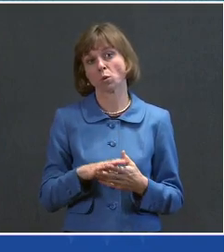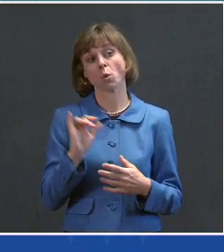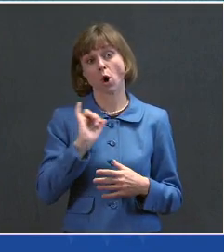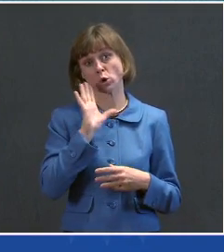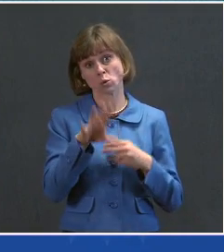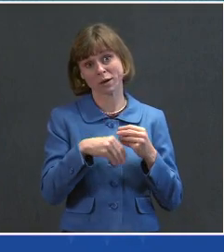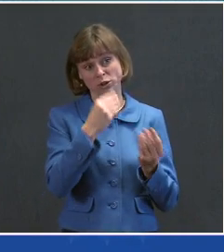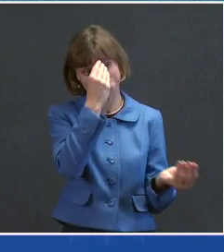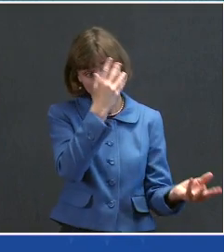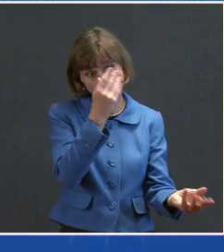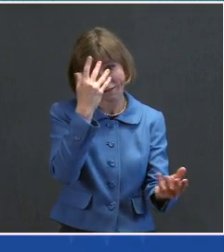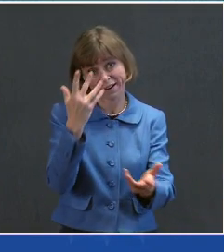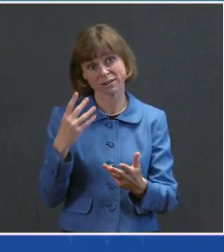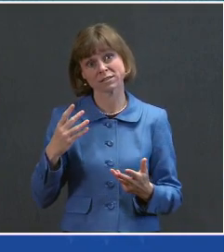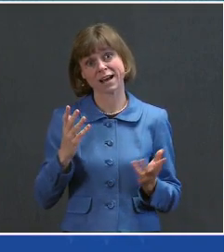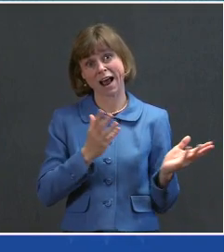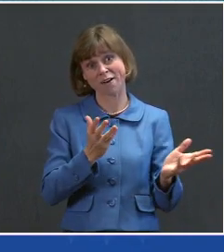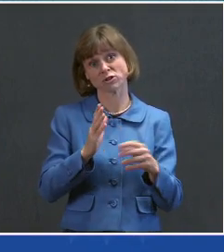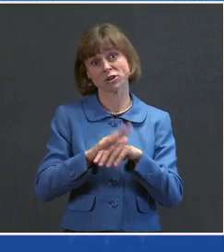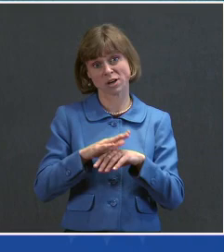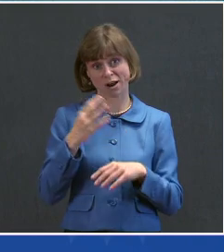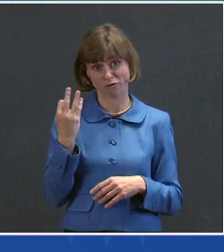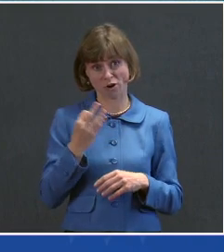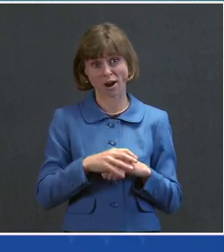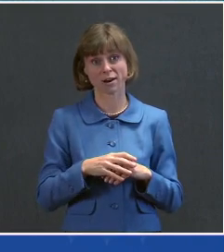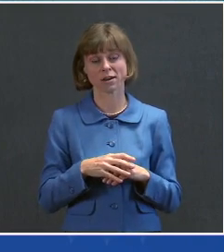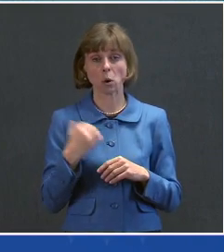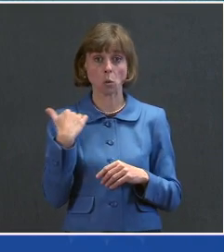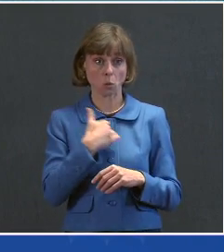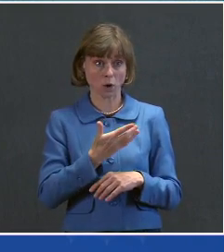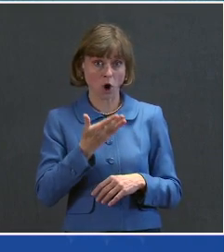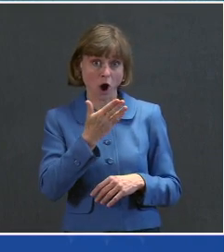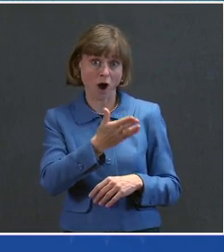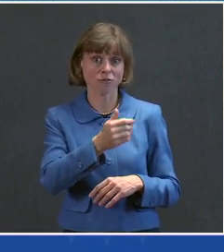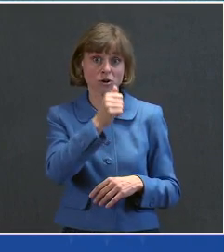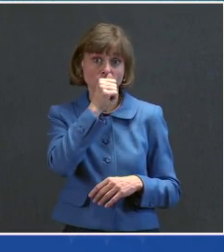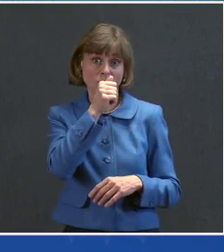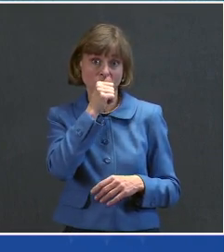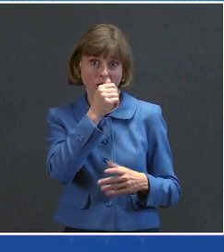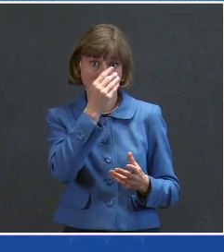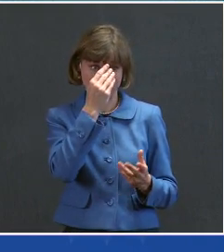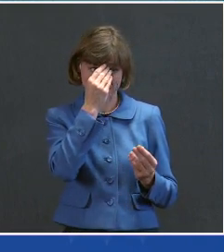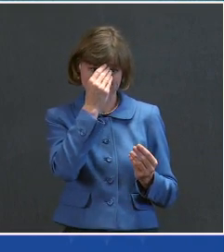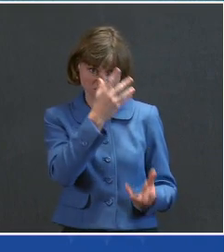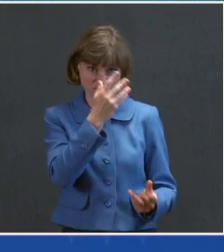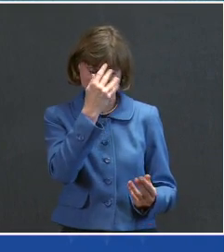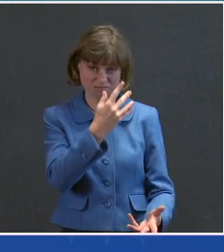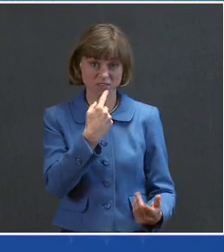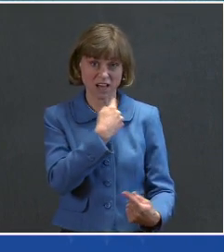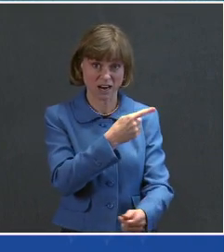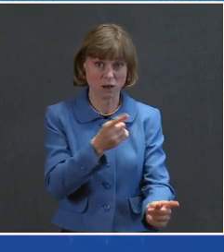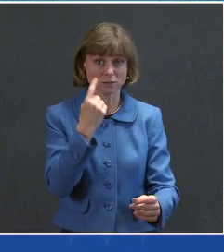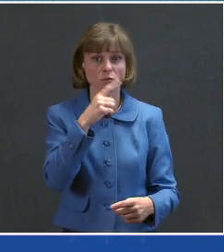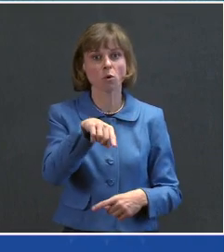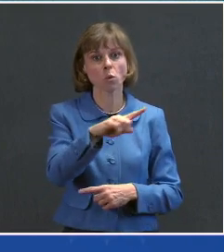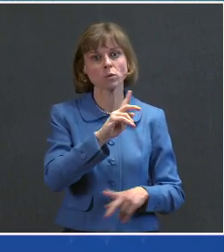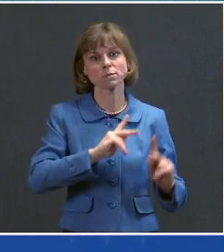and conversations that happened on Friday, and we've made an offer of classified briefings for anyone who would meet that bar.